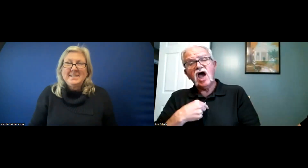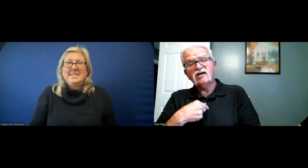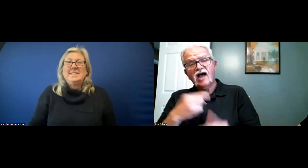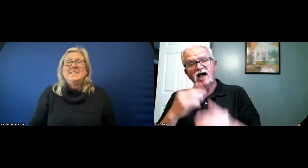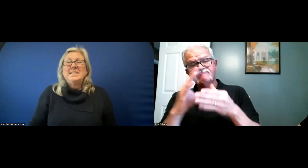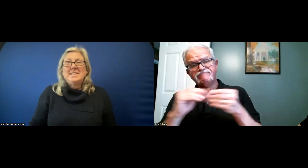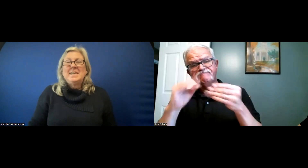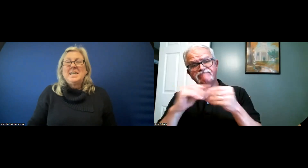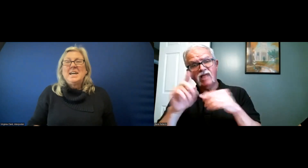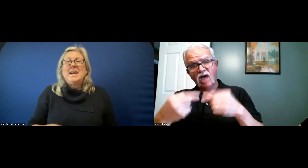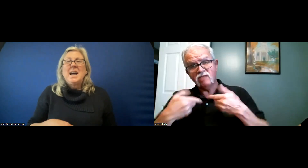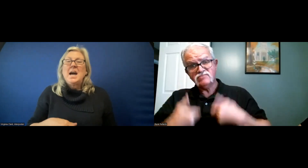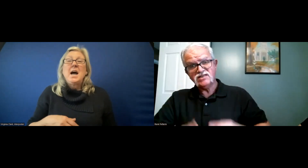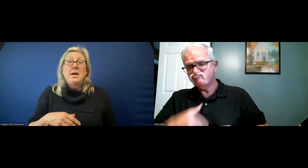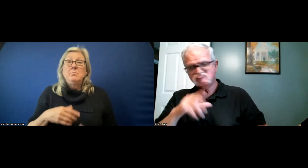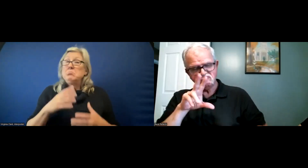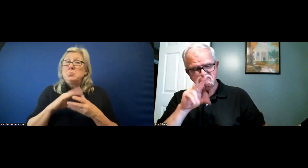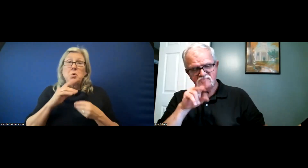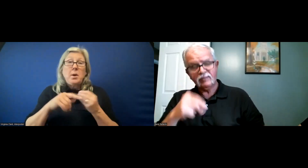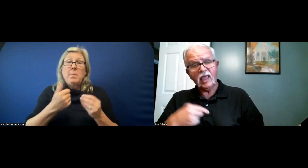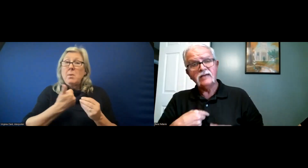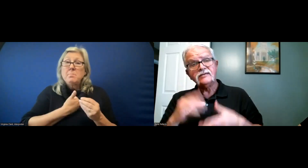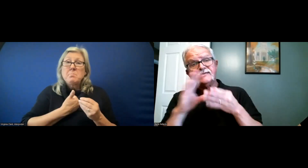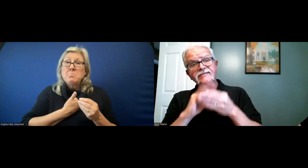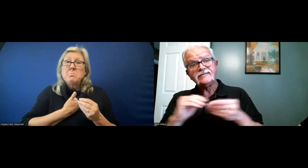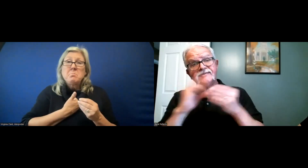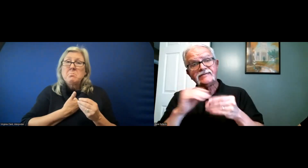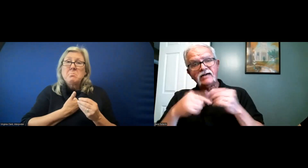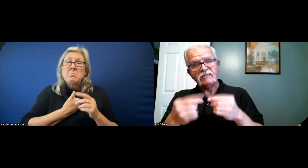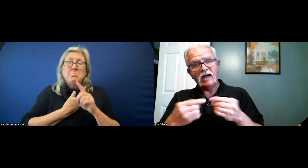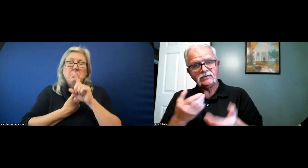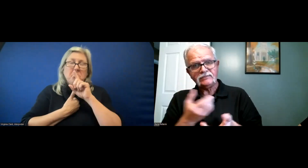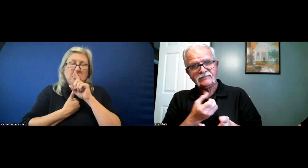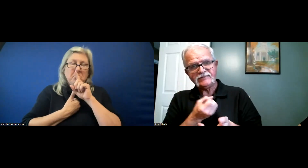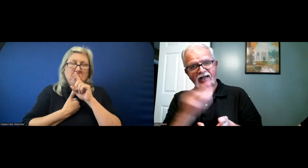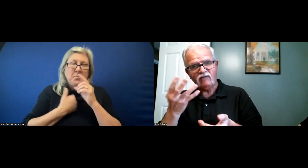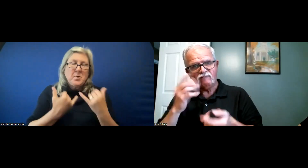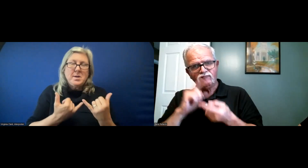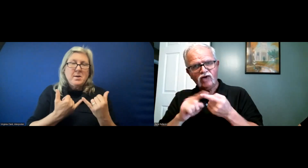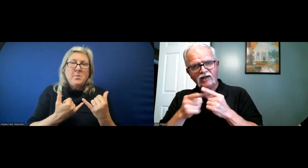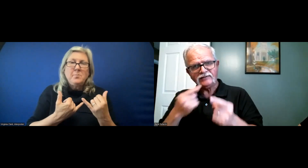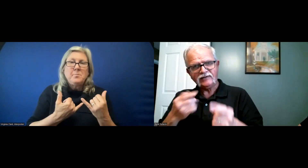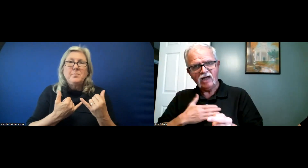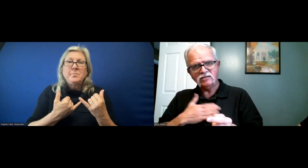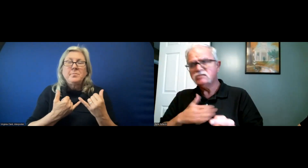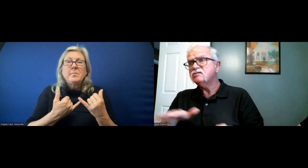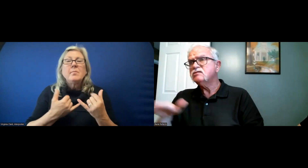heavy. All right. So I'm not here right now to talk about me had. I want to talk about